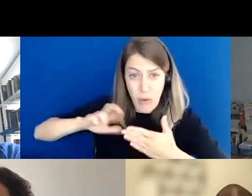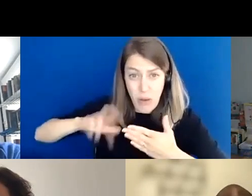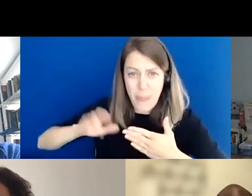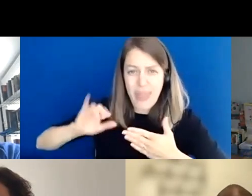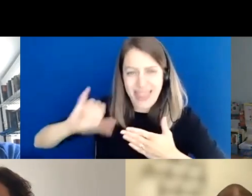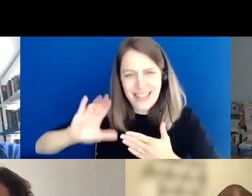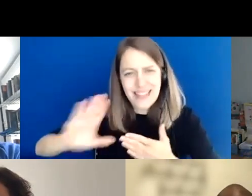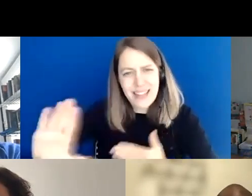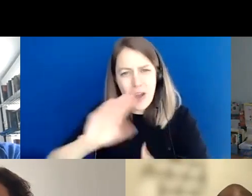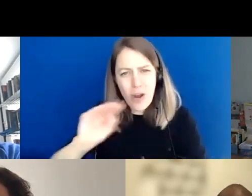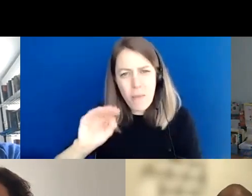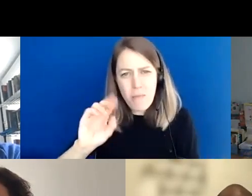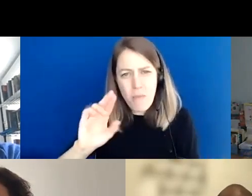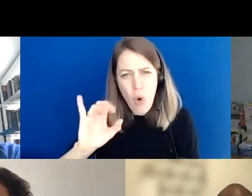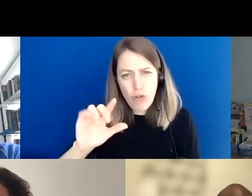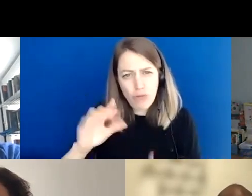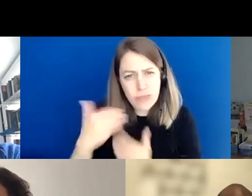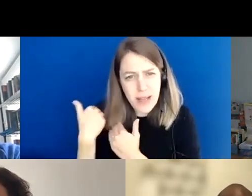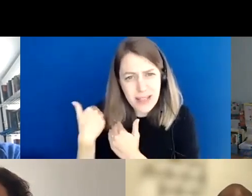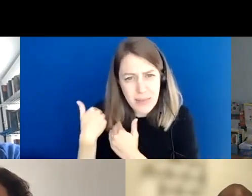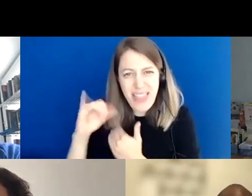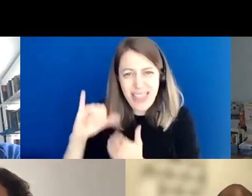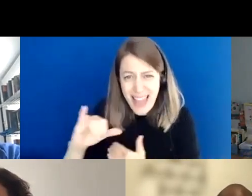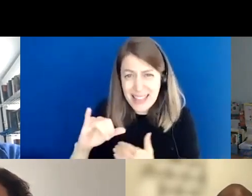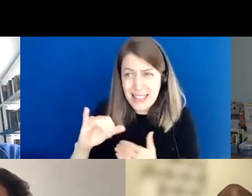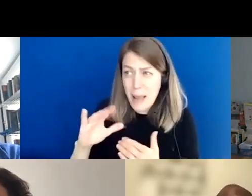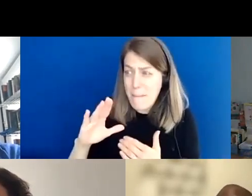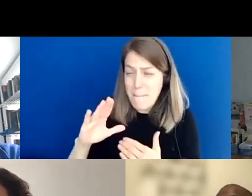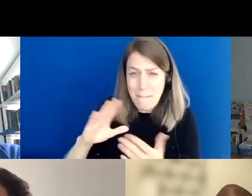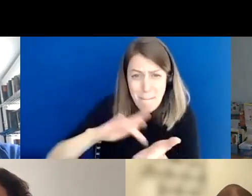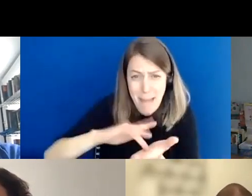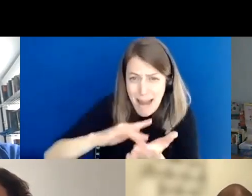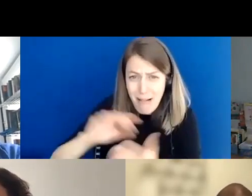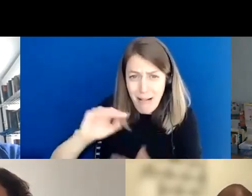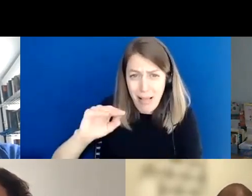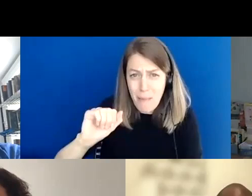It's a form of medical Machiavellianism in which the ends justify the means,